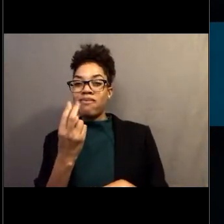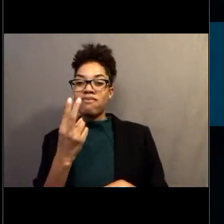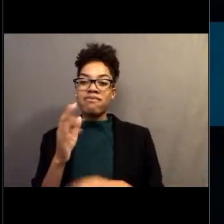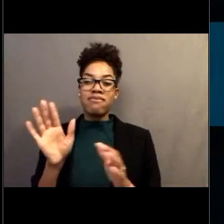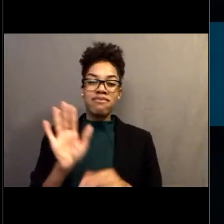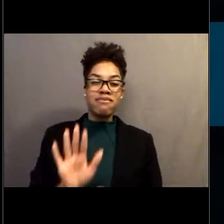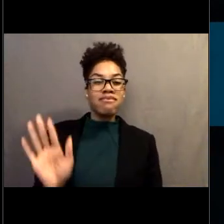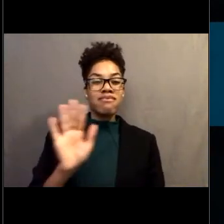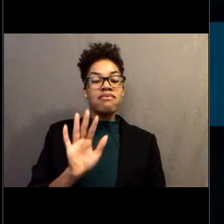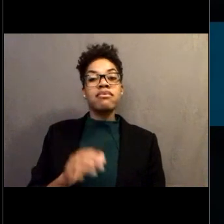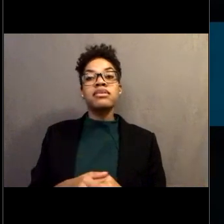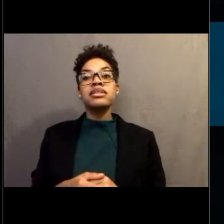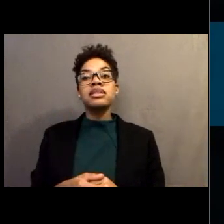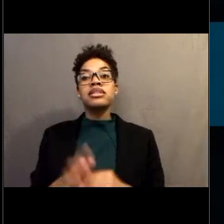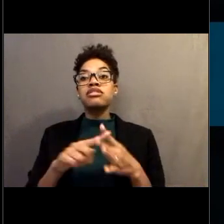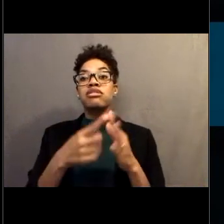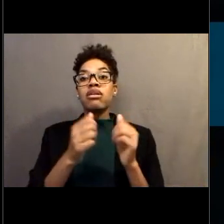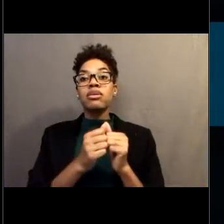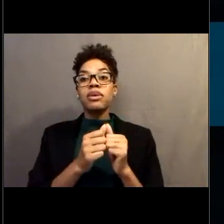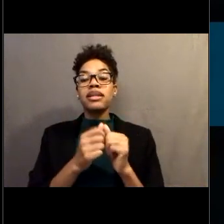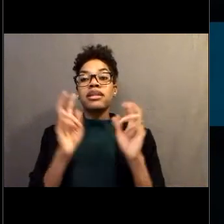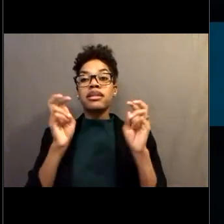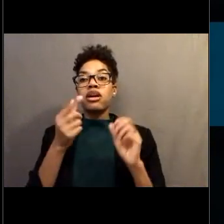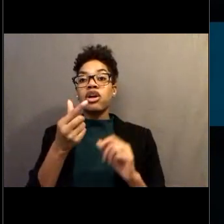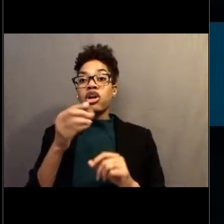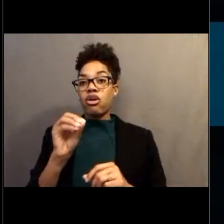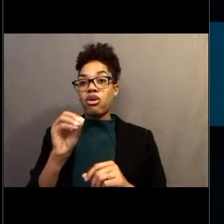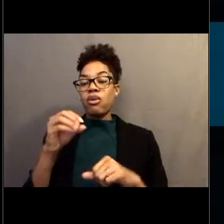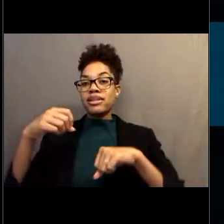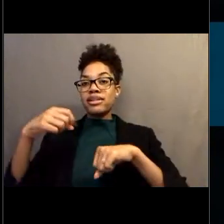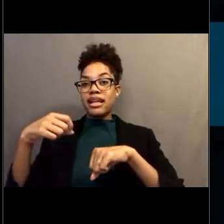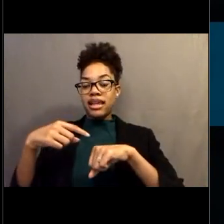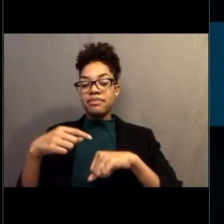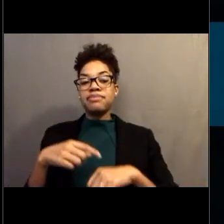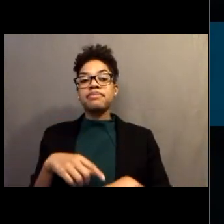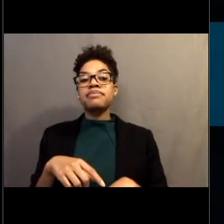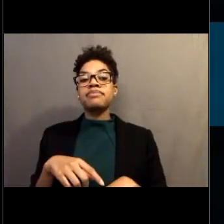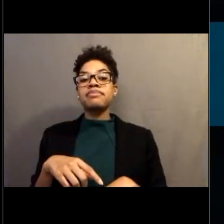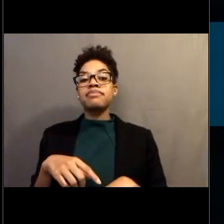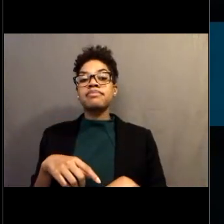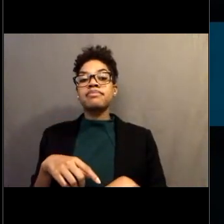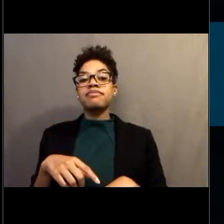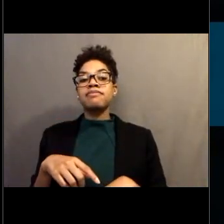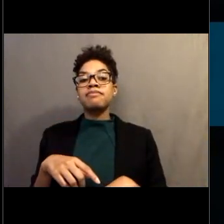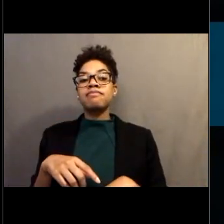I started out with the GOES satellites and focused in on the. I started out as a young engineer